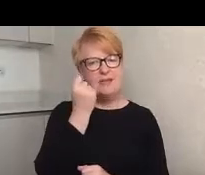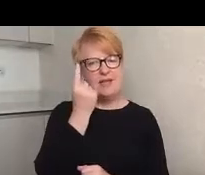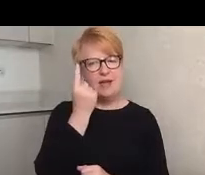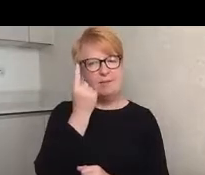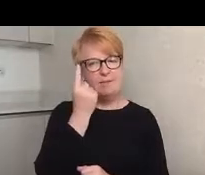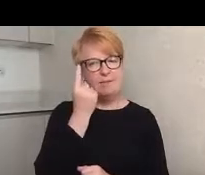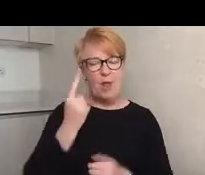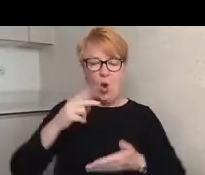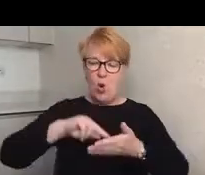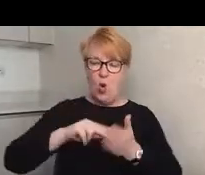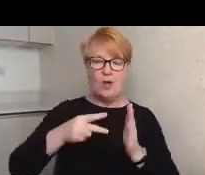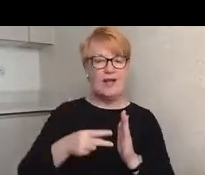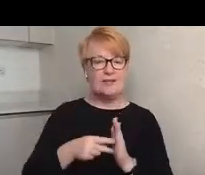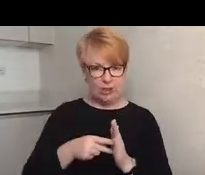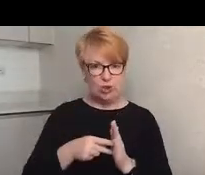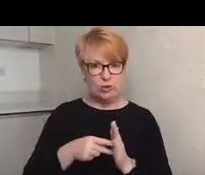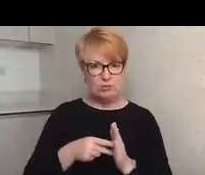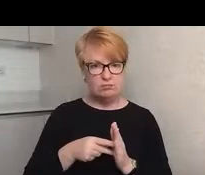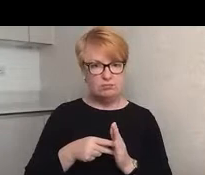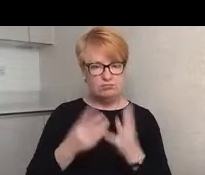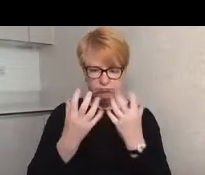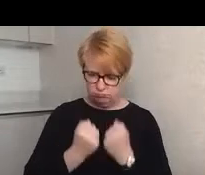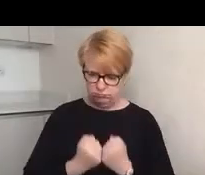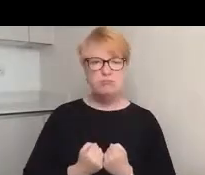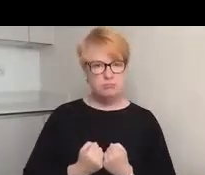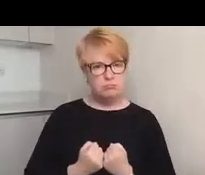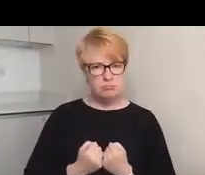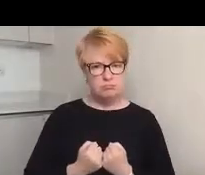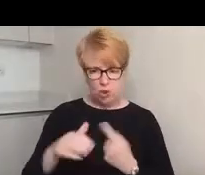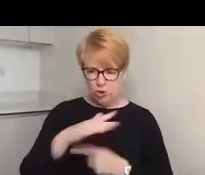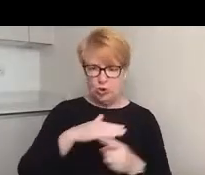or an organisation that embodies social practice in the way that it runs.